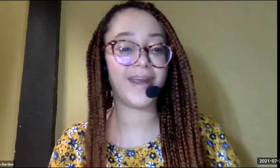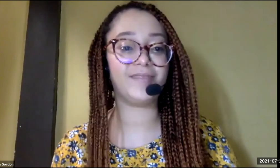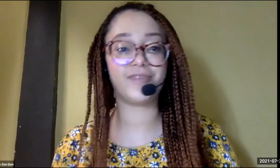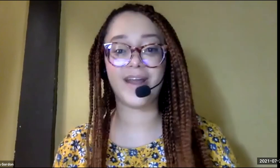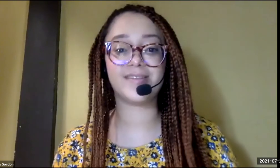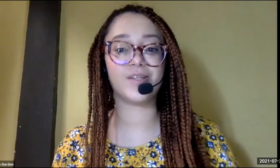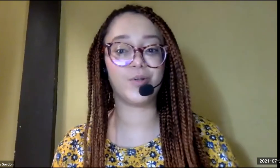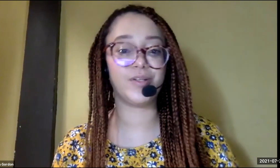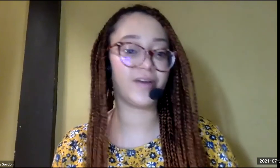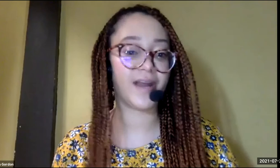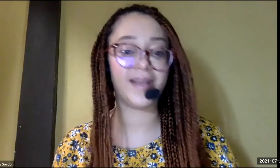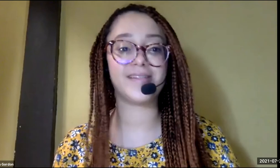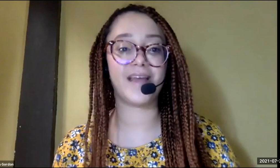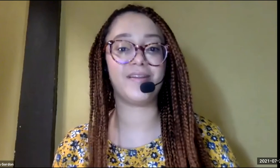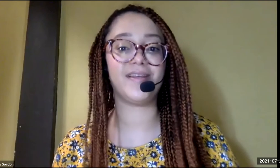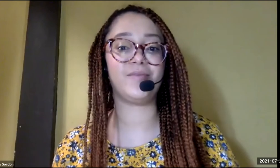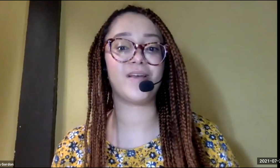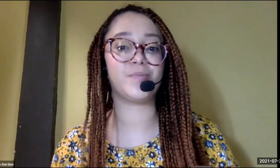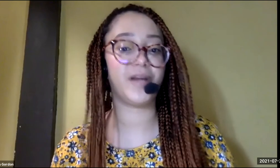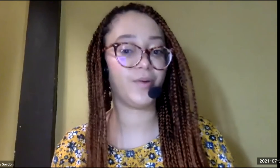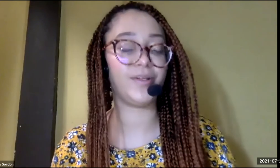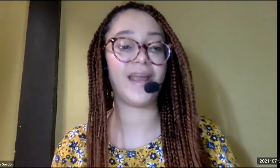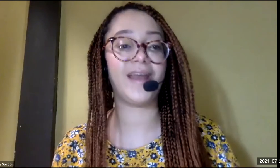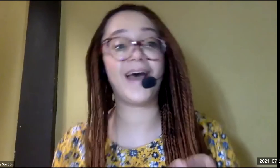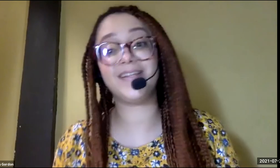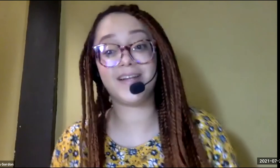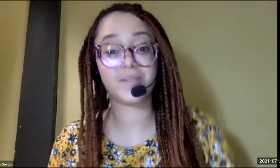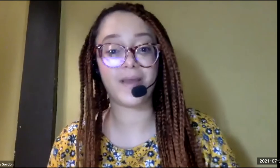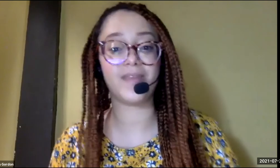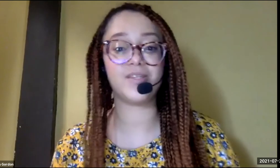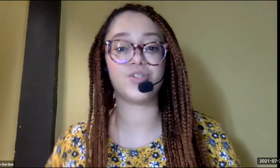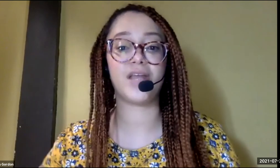that we just launched a month ago. I acquired a physical disability